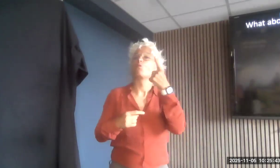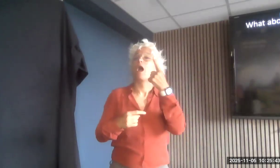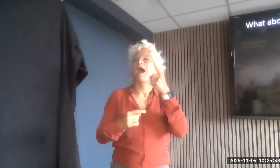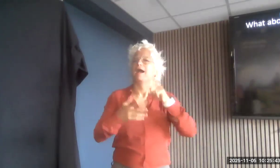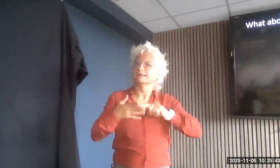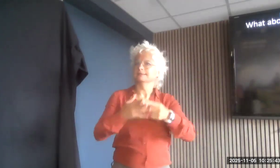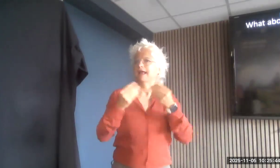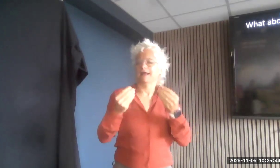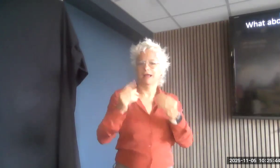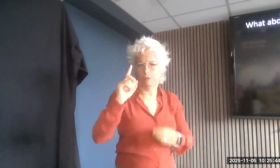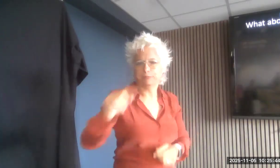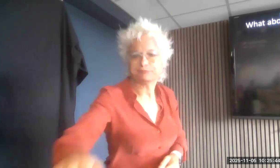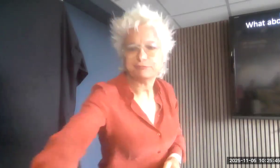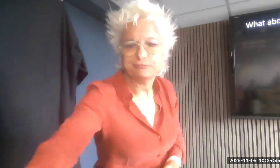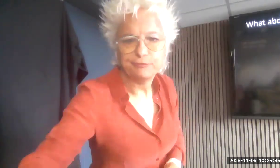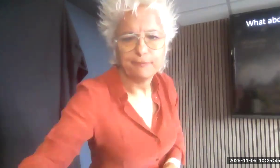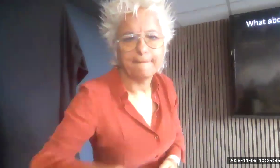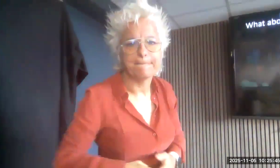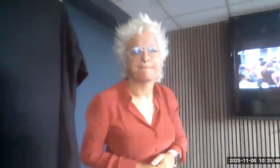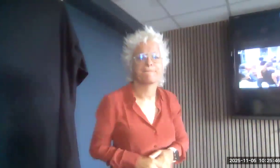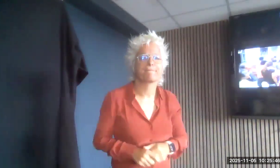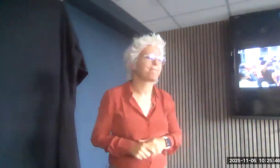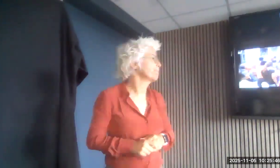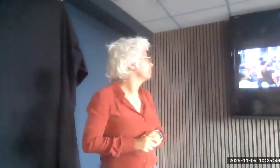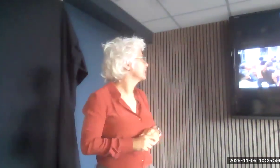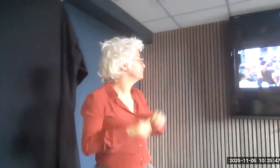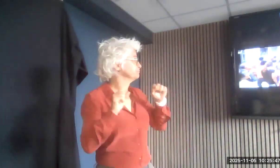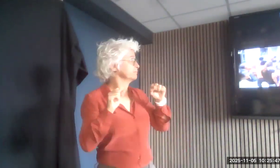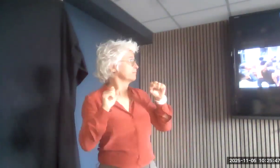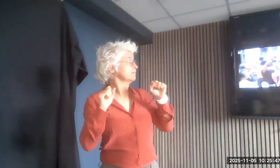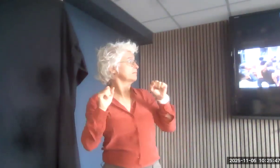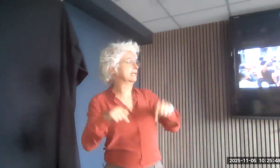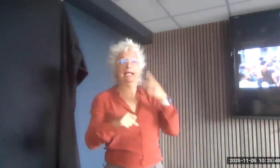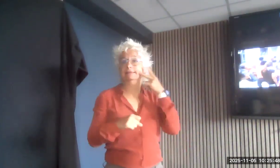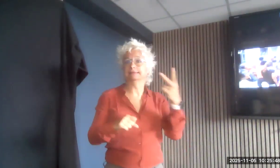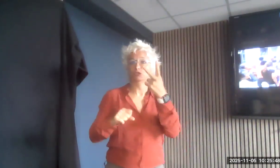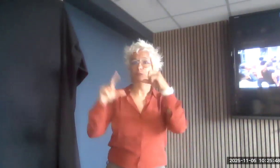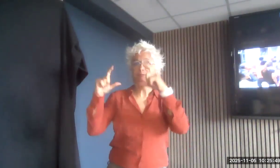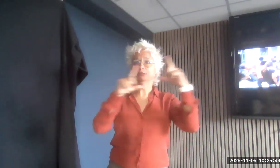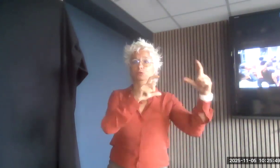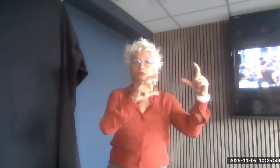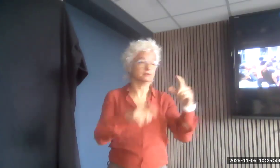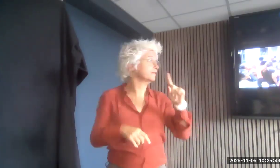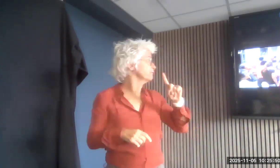Create quite a large pool of data through these, interviews.